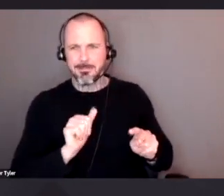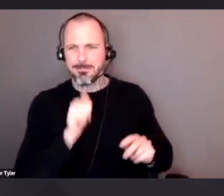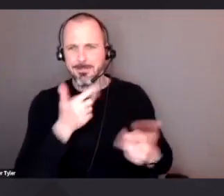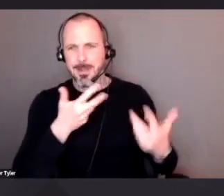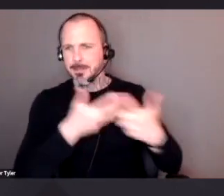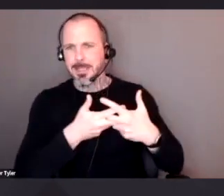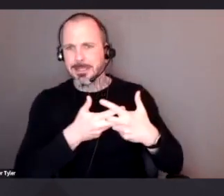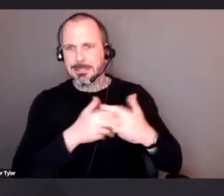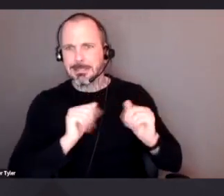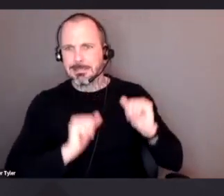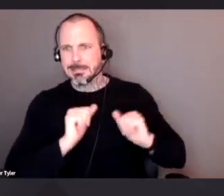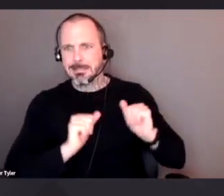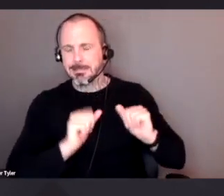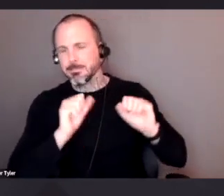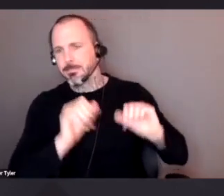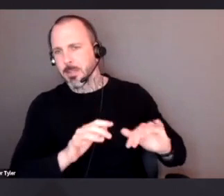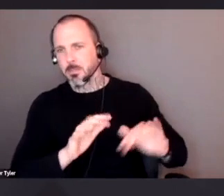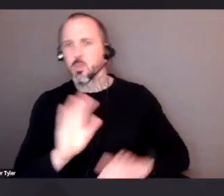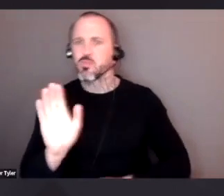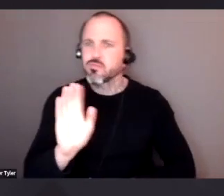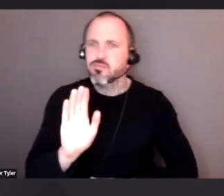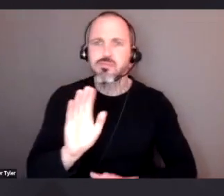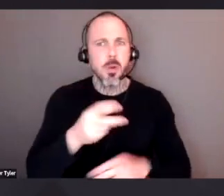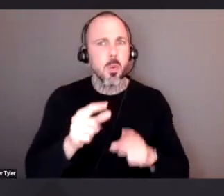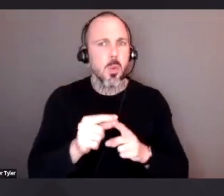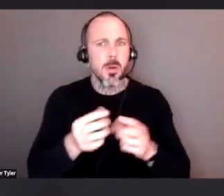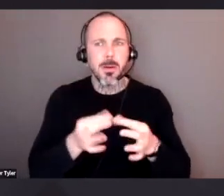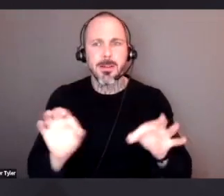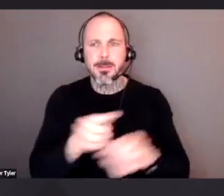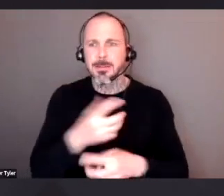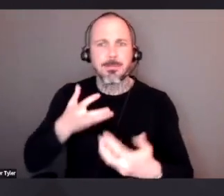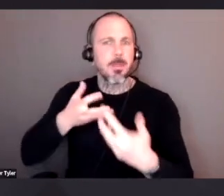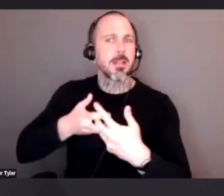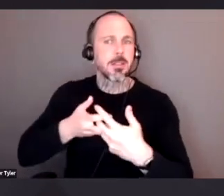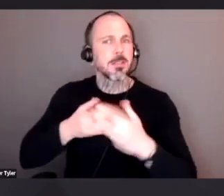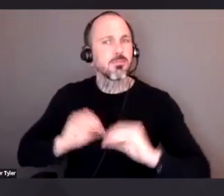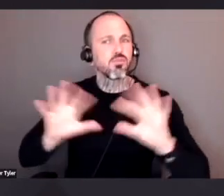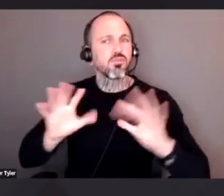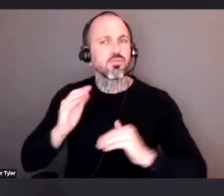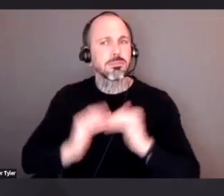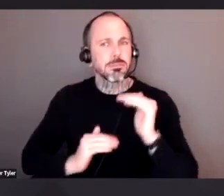related to the essential duties or functions rather than an extensive wishlist